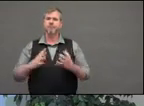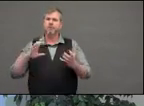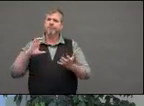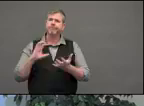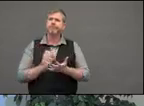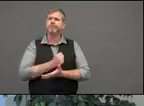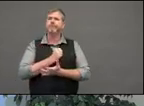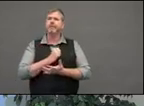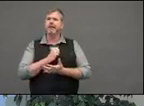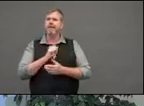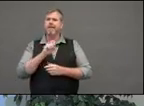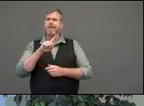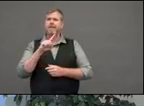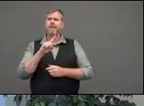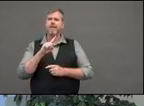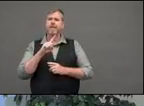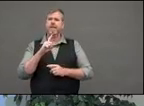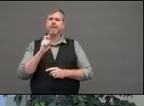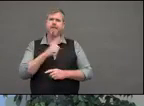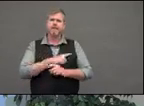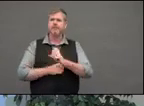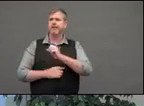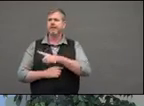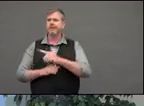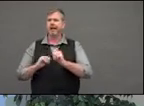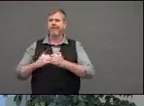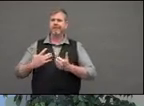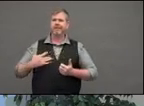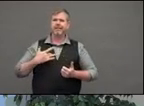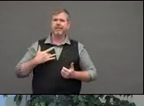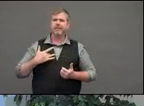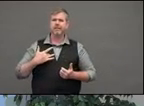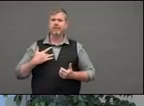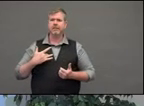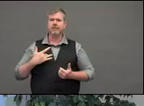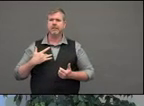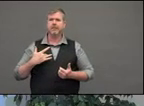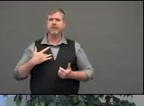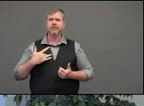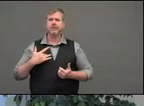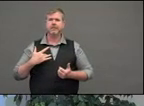during COVID-19 whether that be Daniella or Carlos who wants to answer that first?